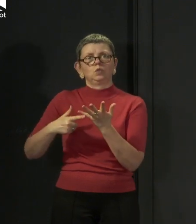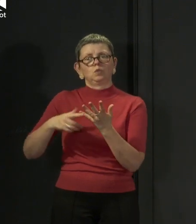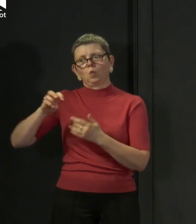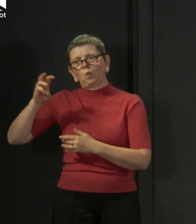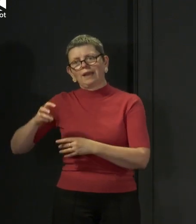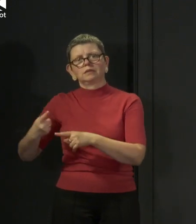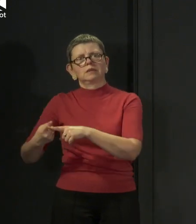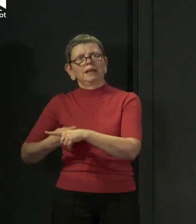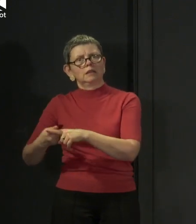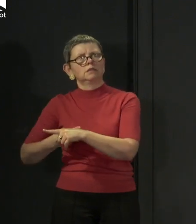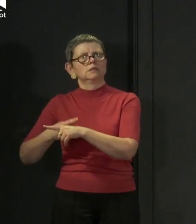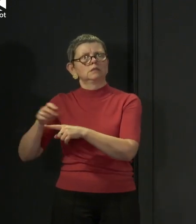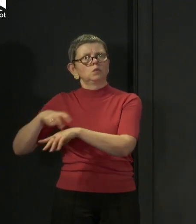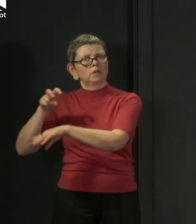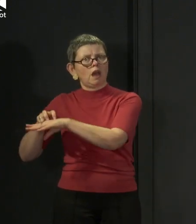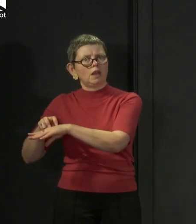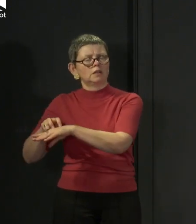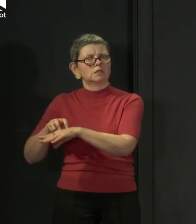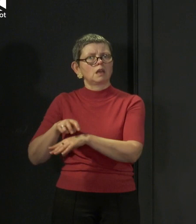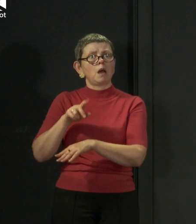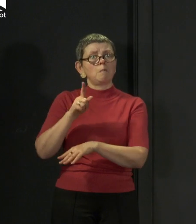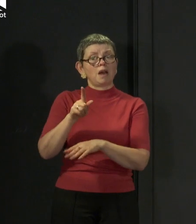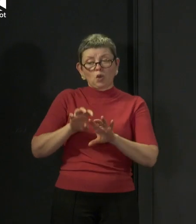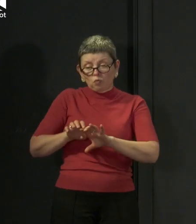I don't know what the R number is looking like in the different regions of England,